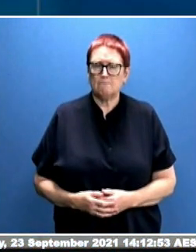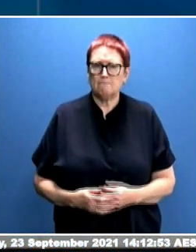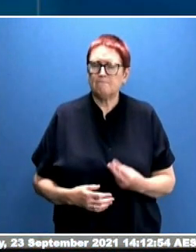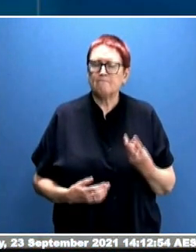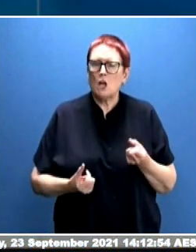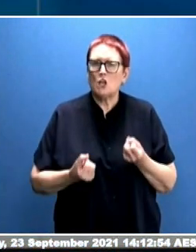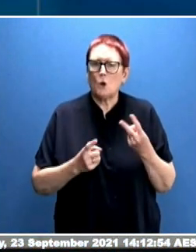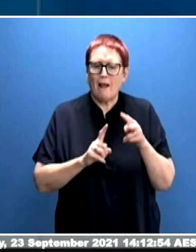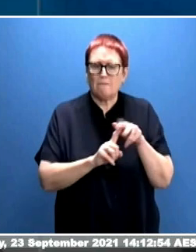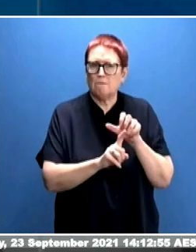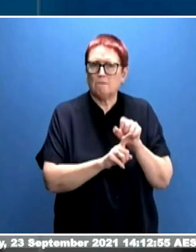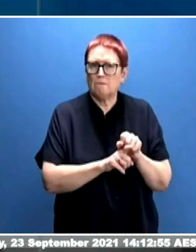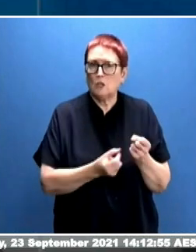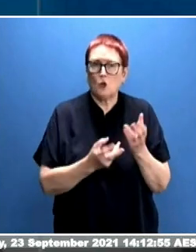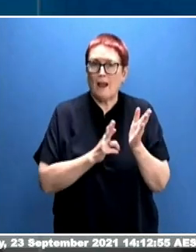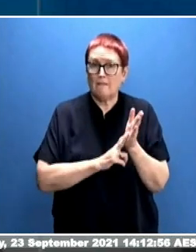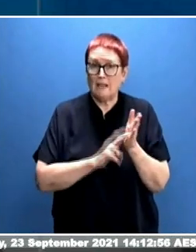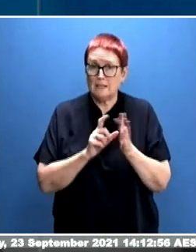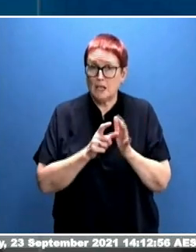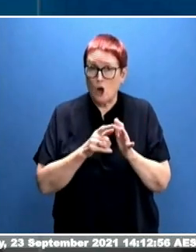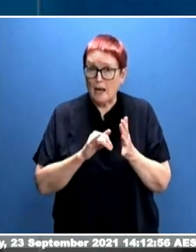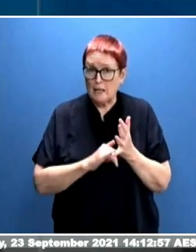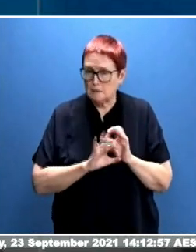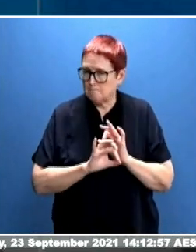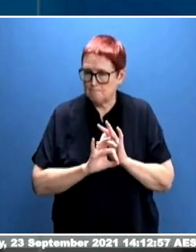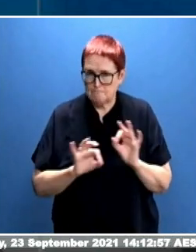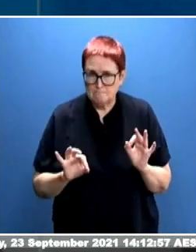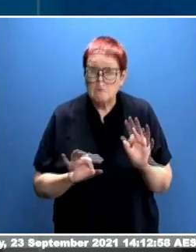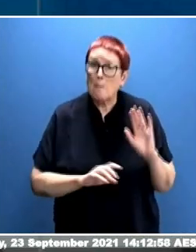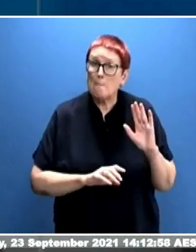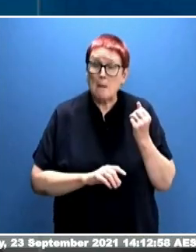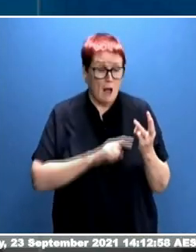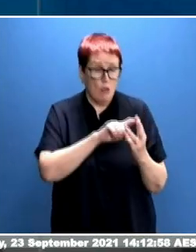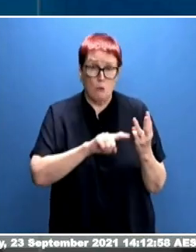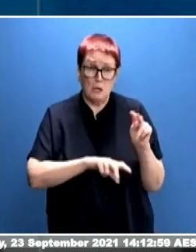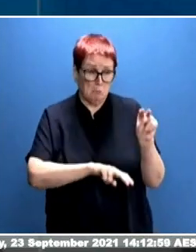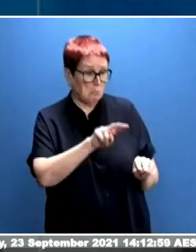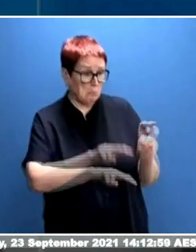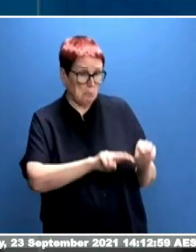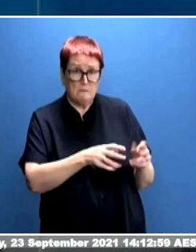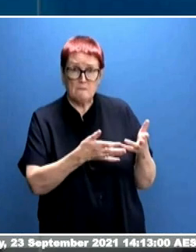NDIS plan, although assessments have been done and one is ongoing.